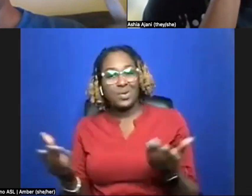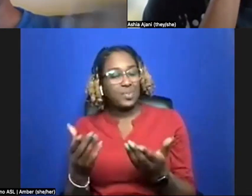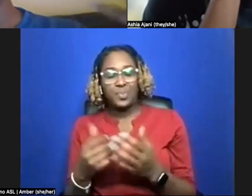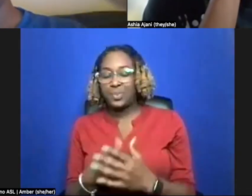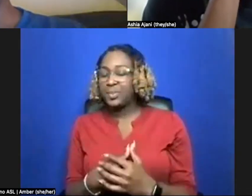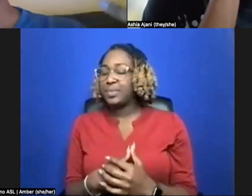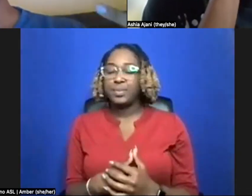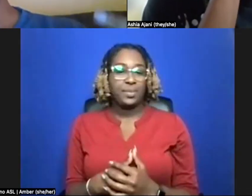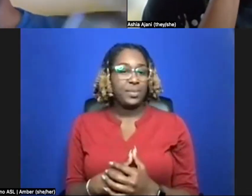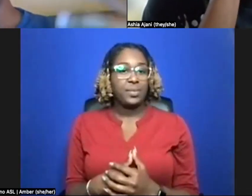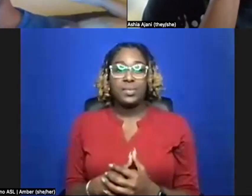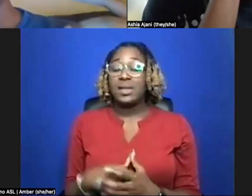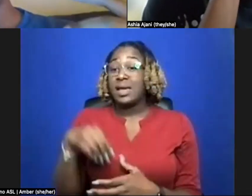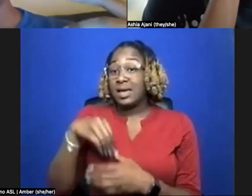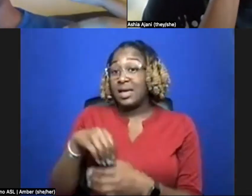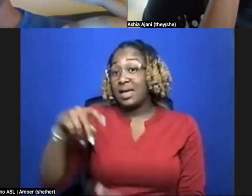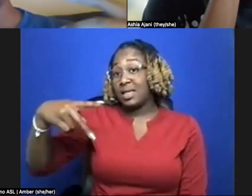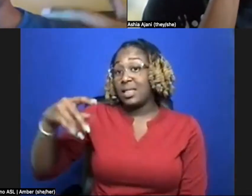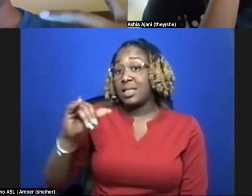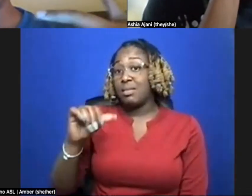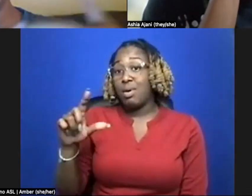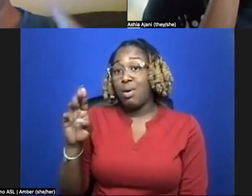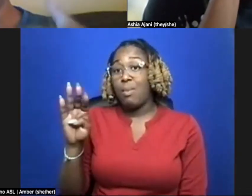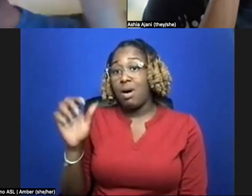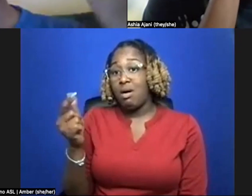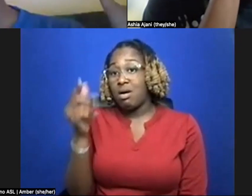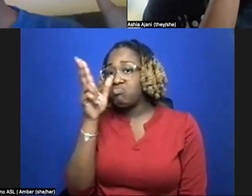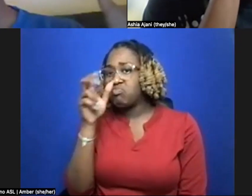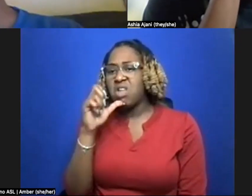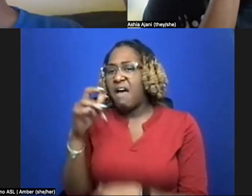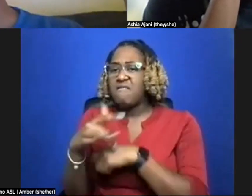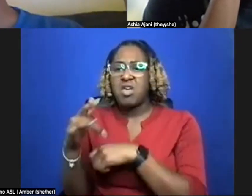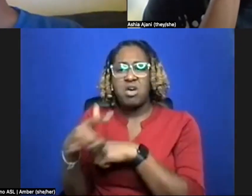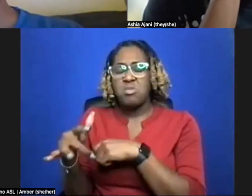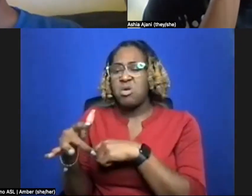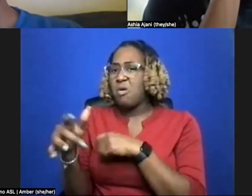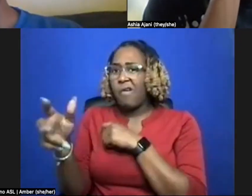And the pillbug isn't available for the speaker to just extract from a pursuit of what they can learn